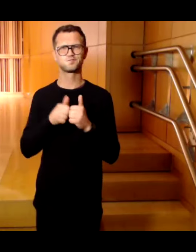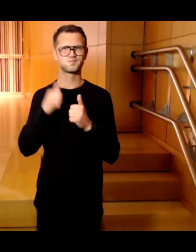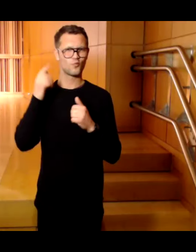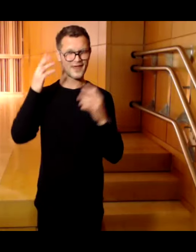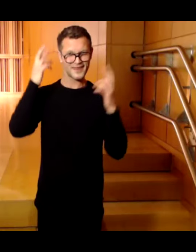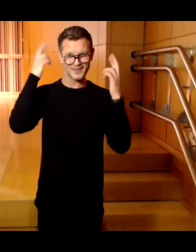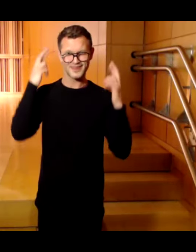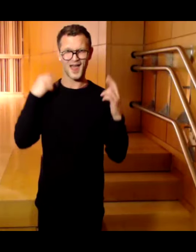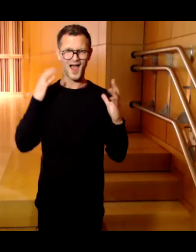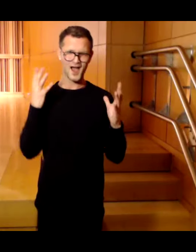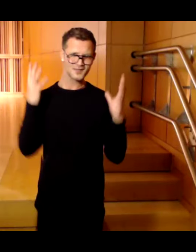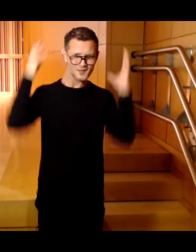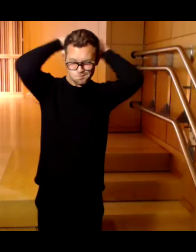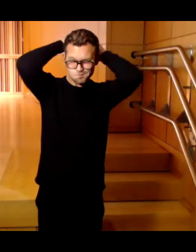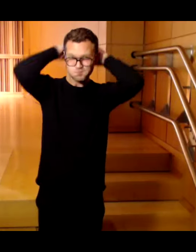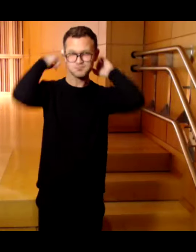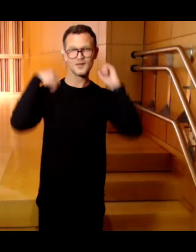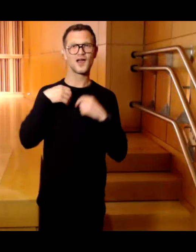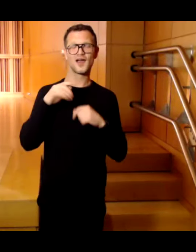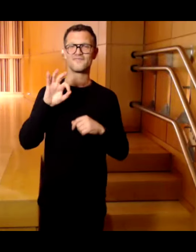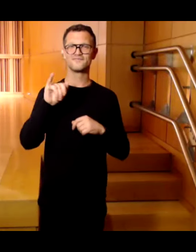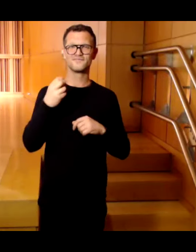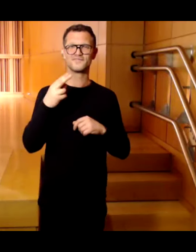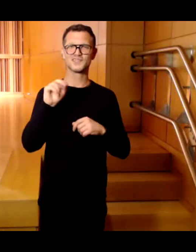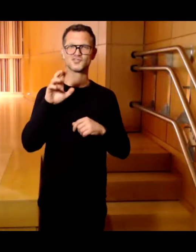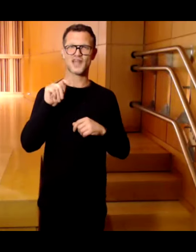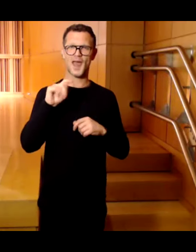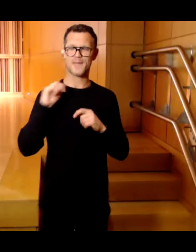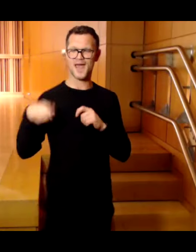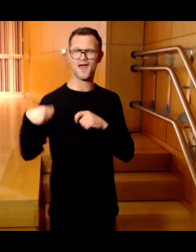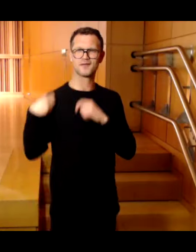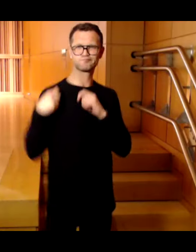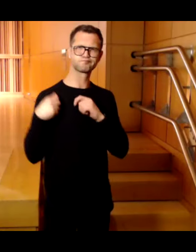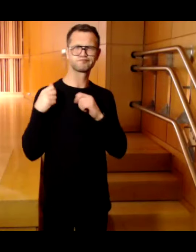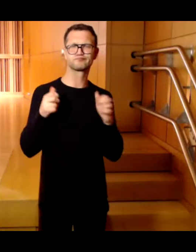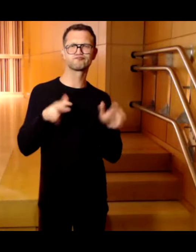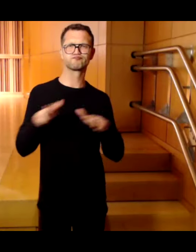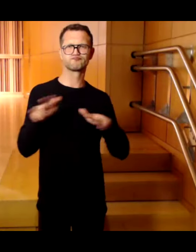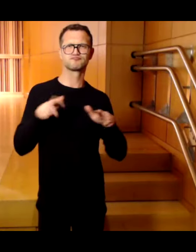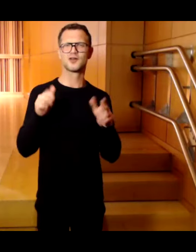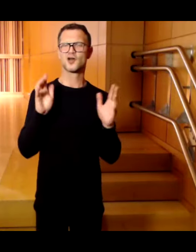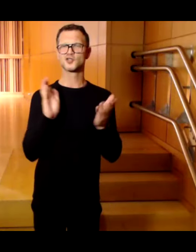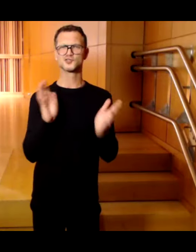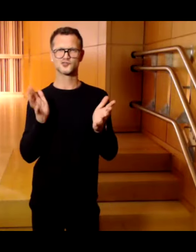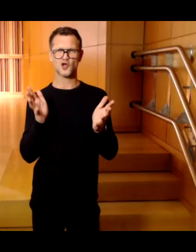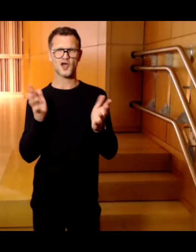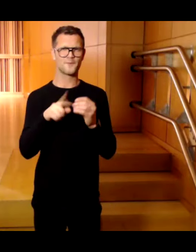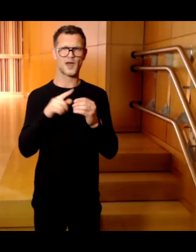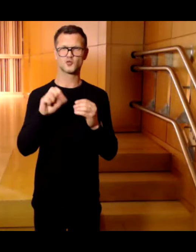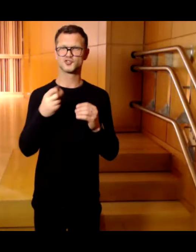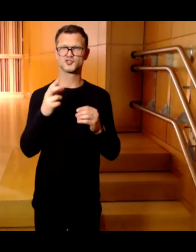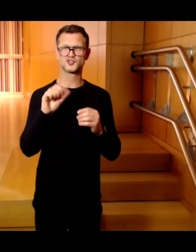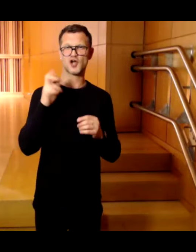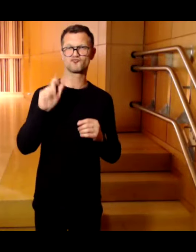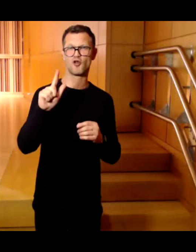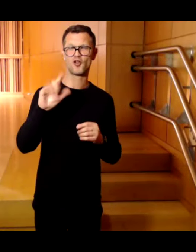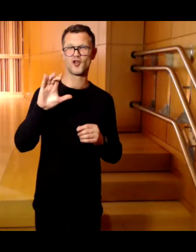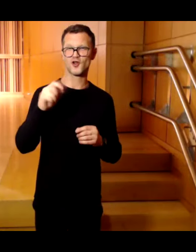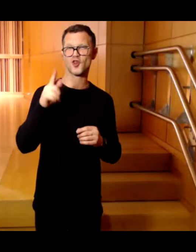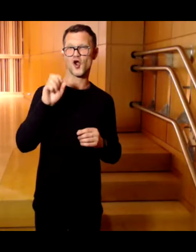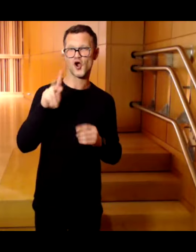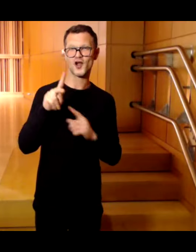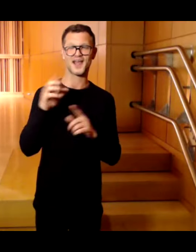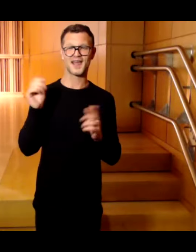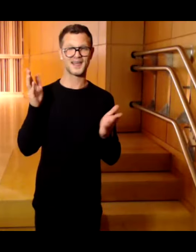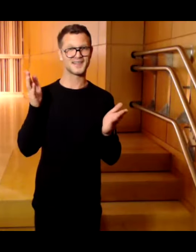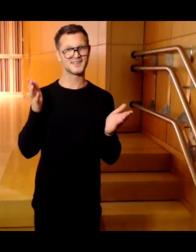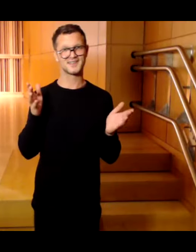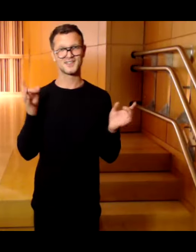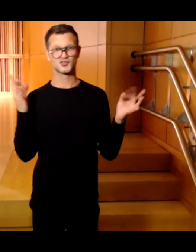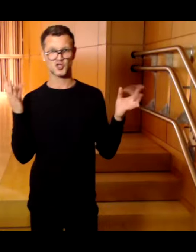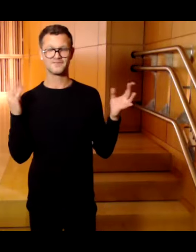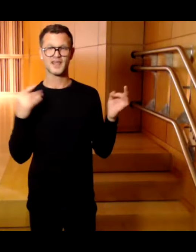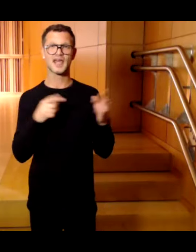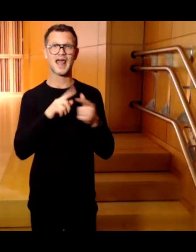A fishnet bag slung over his arm. Talking of Cheryl Clark serving… or Philadelphia, where we kiki'd and took the train out to Swarthmore.